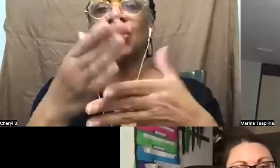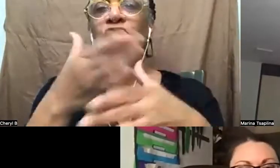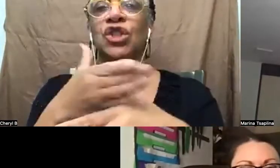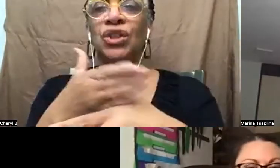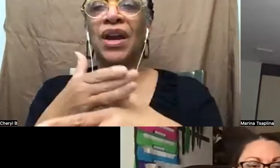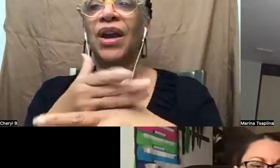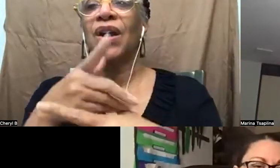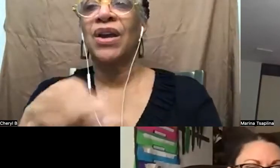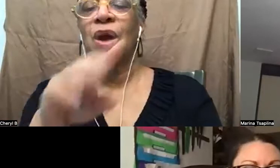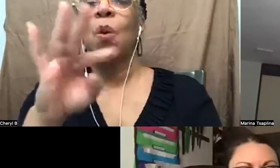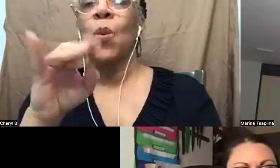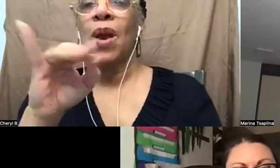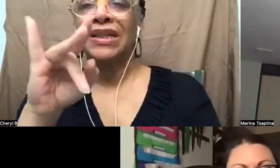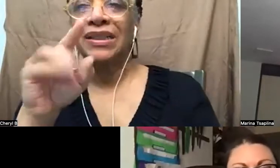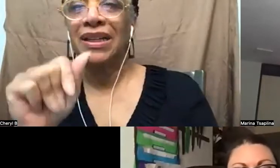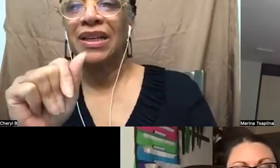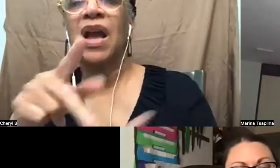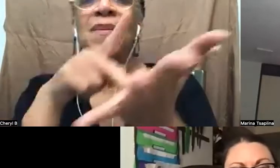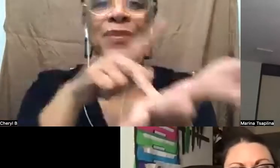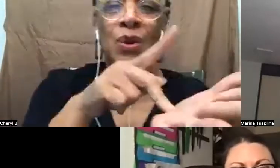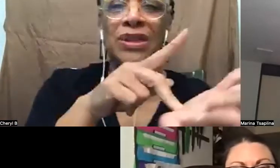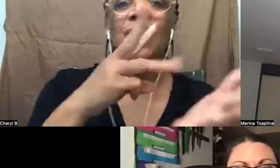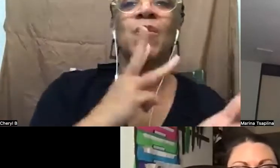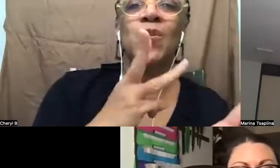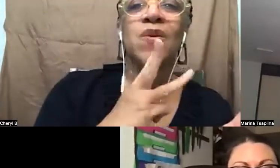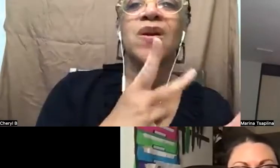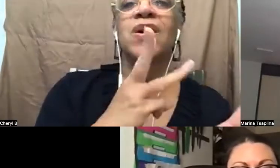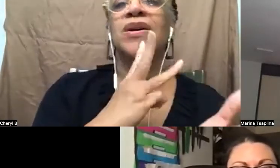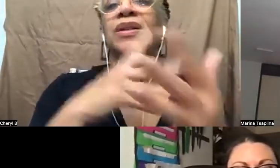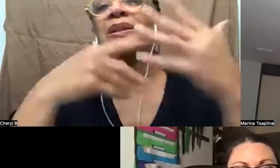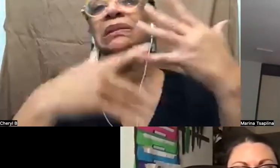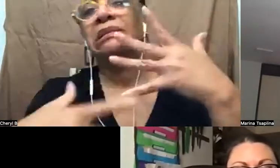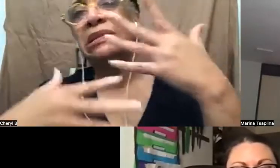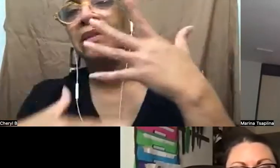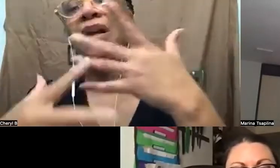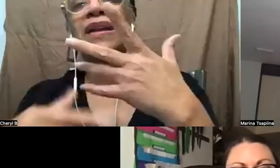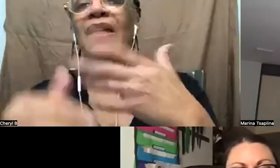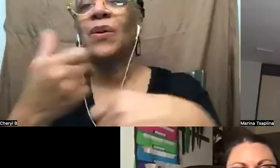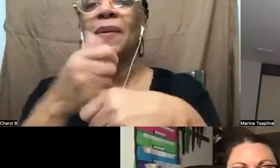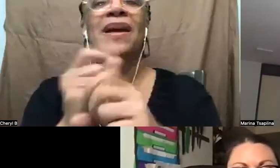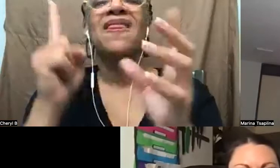WaqayWilka, poisoning the waters in aquifers laid three thousand years ago and continuing